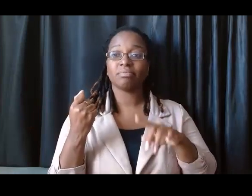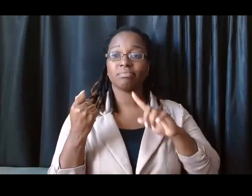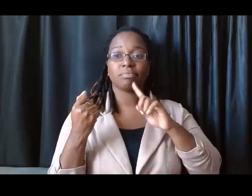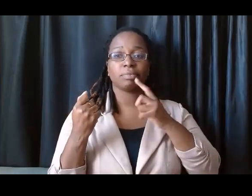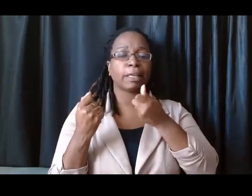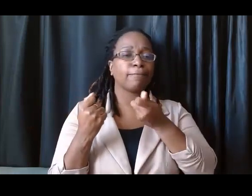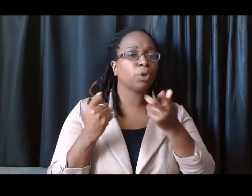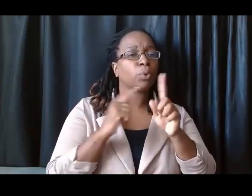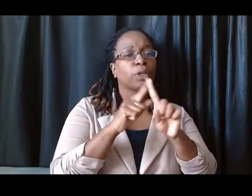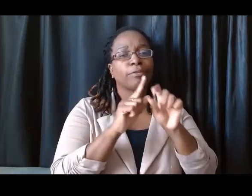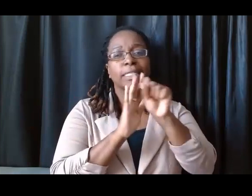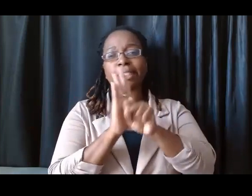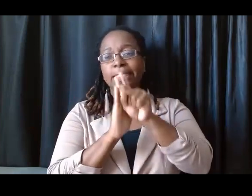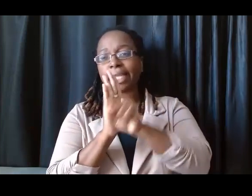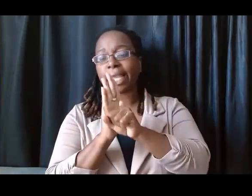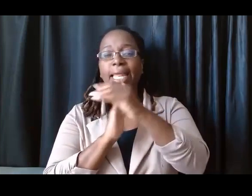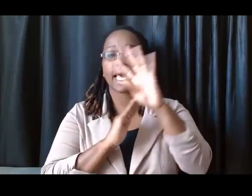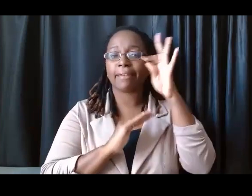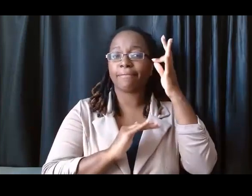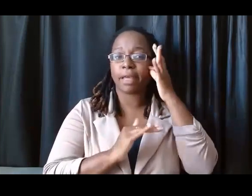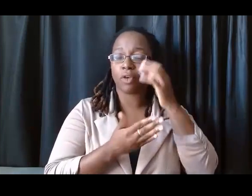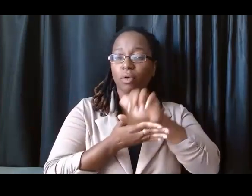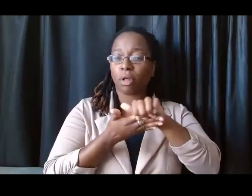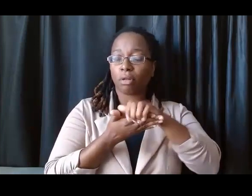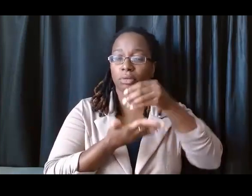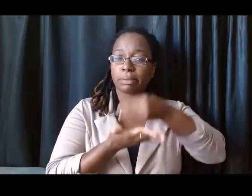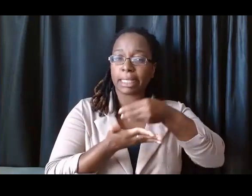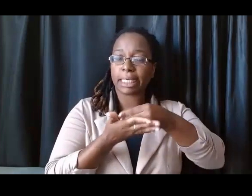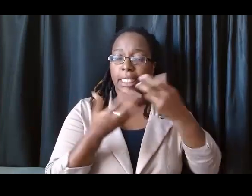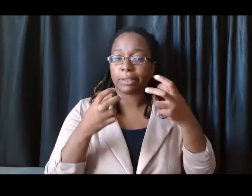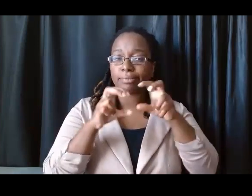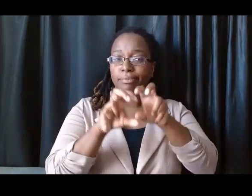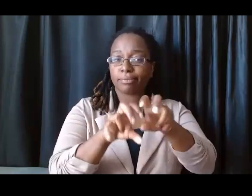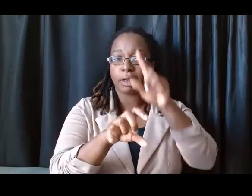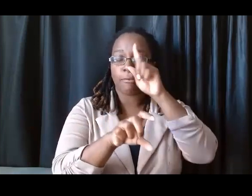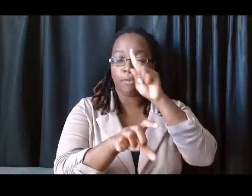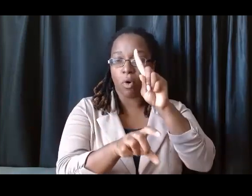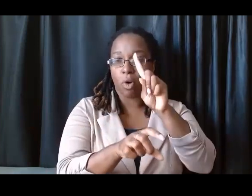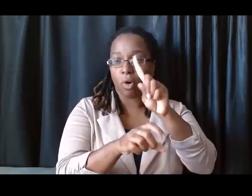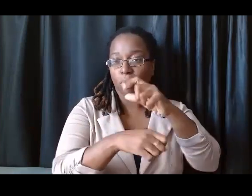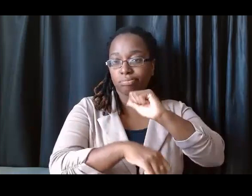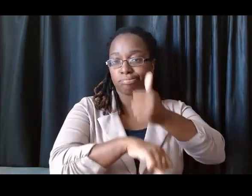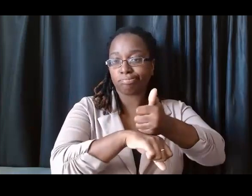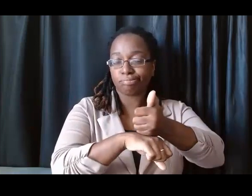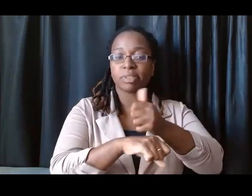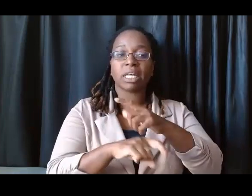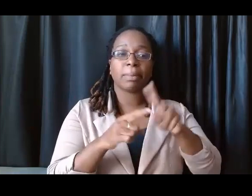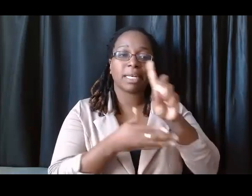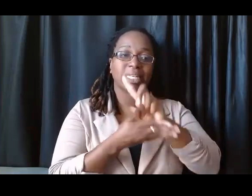It's really designed and administered by state agencies.